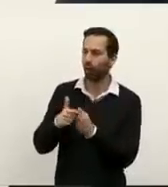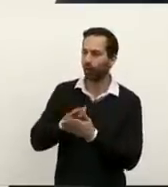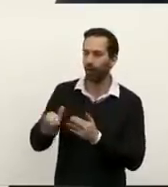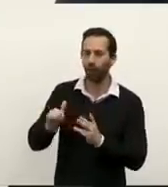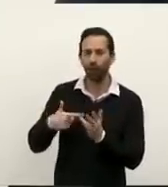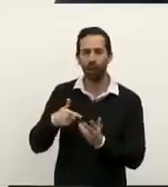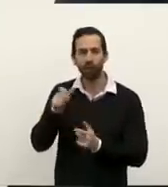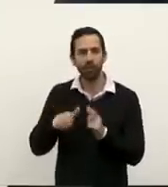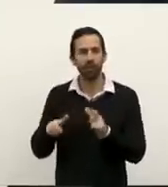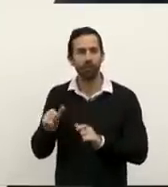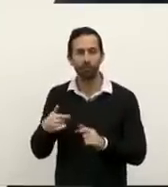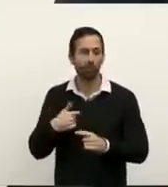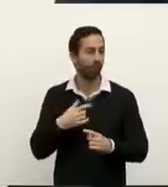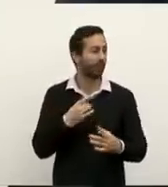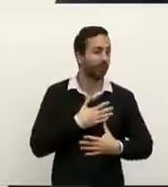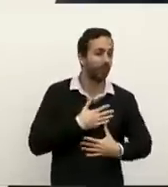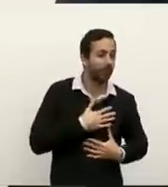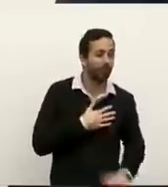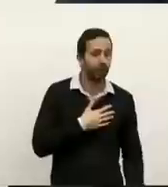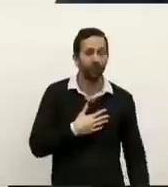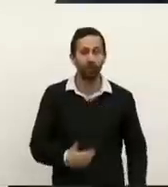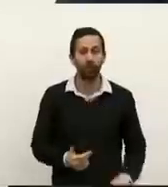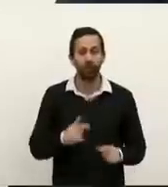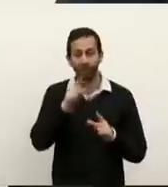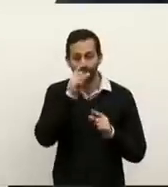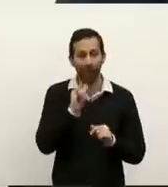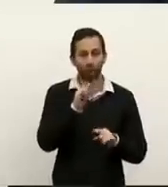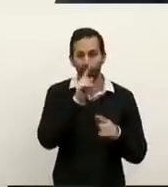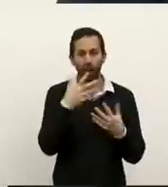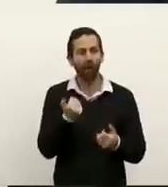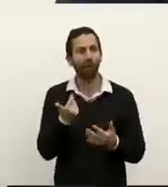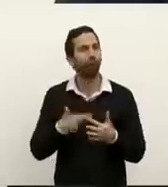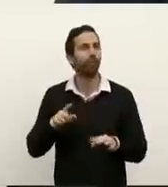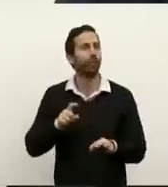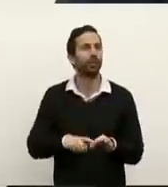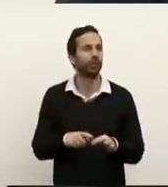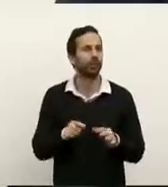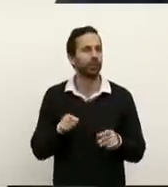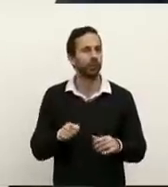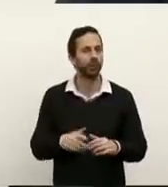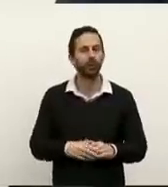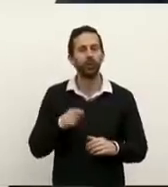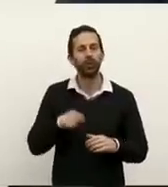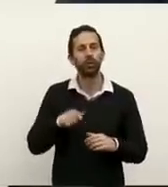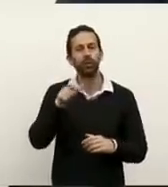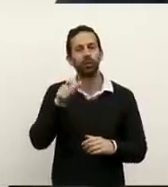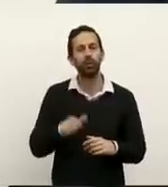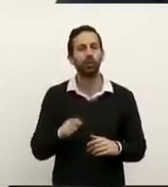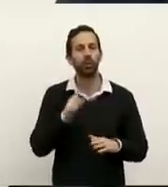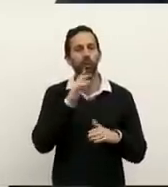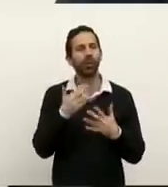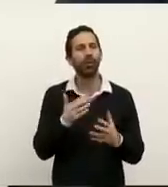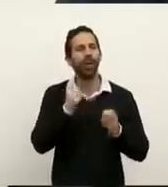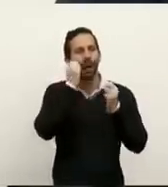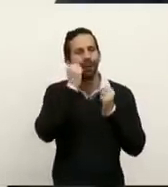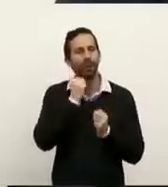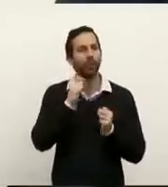or any other participant, you or myself, Matt, can or can't have a piece of equipment. So, that person is going to give the evidence,